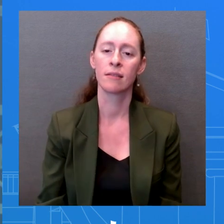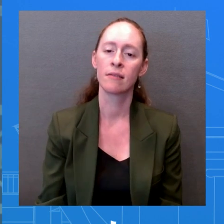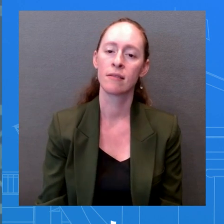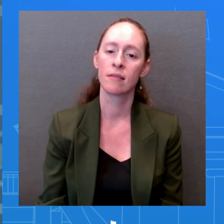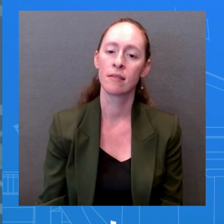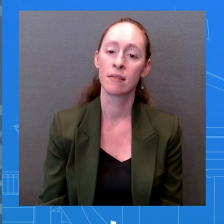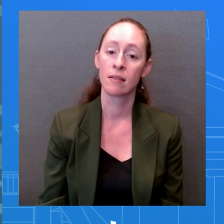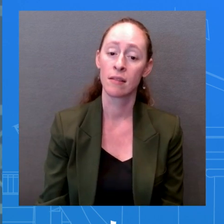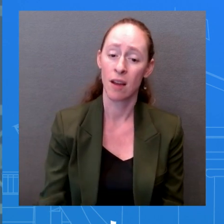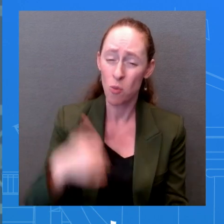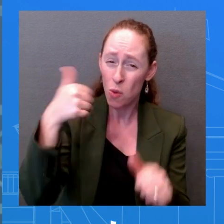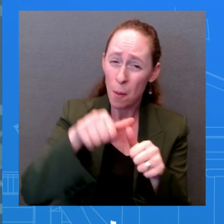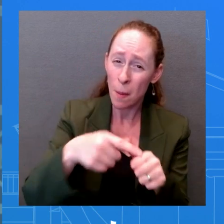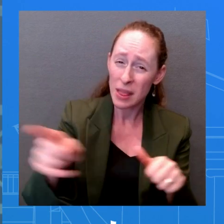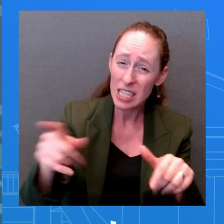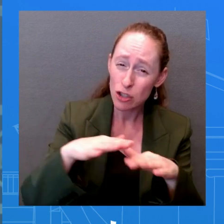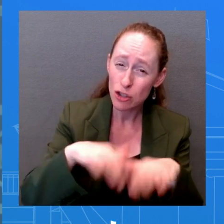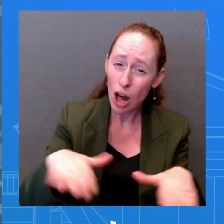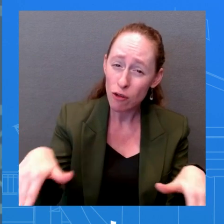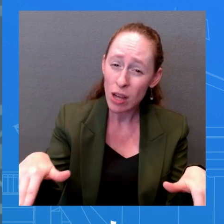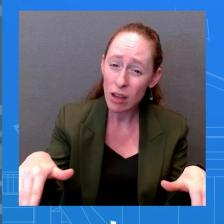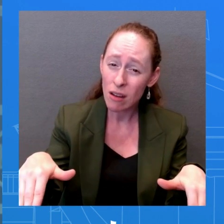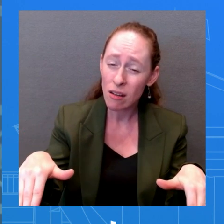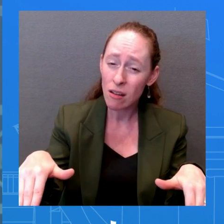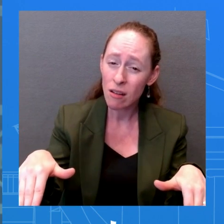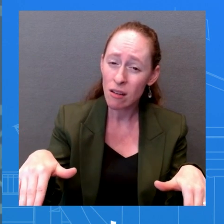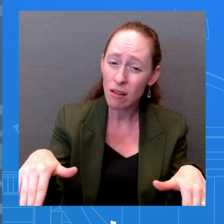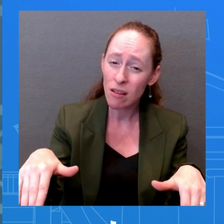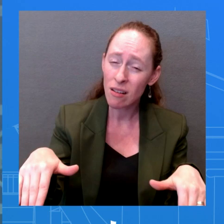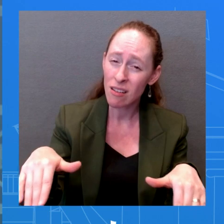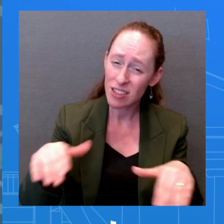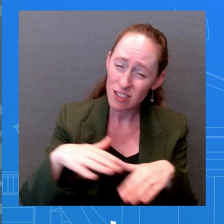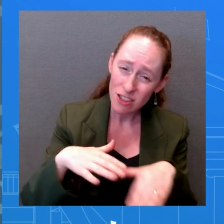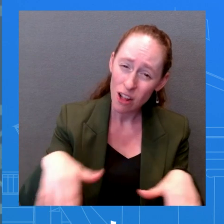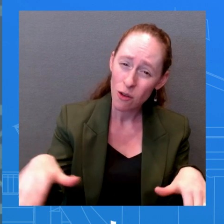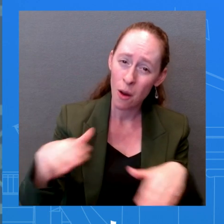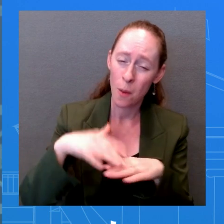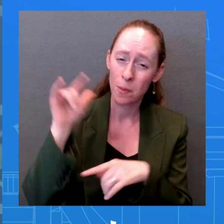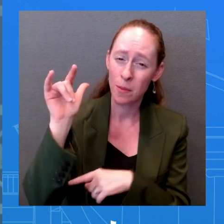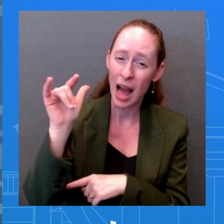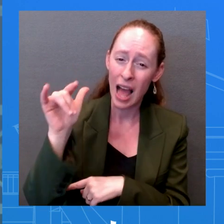So, I cannot speak to anything outside of what we're seeing -- right? -- which is --